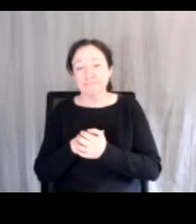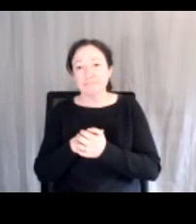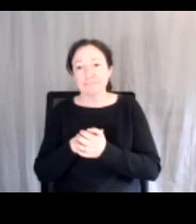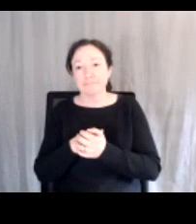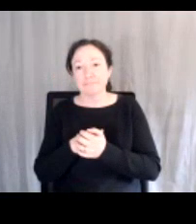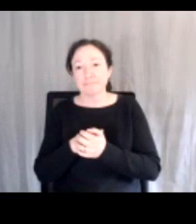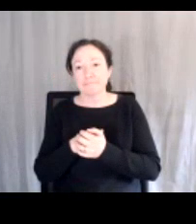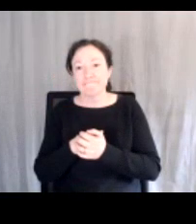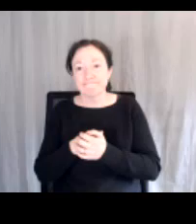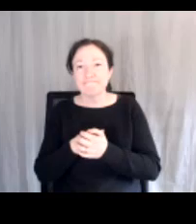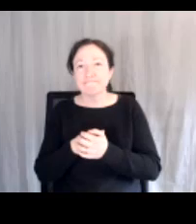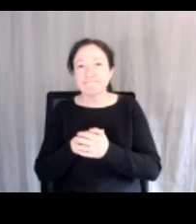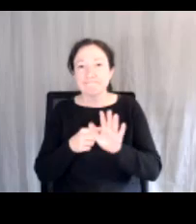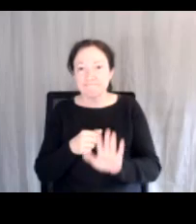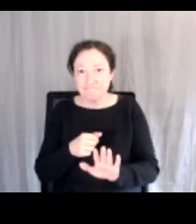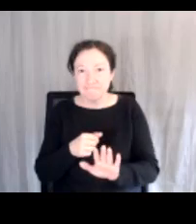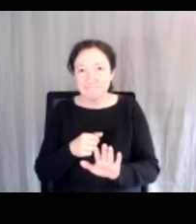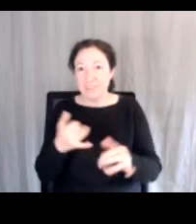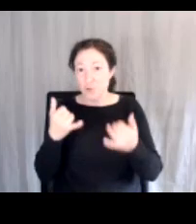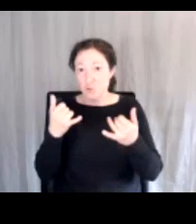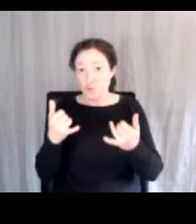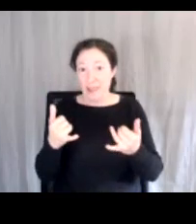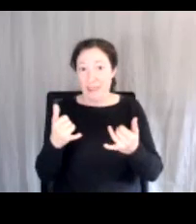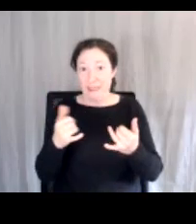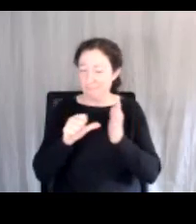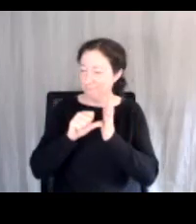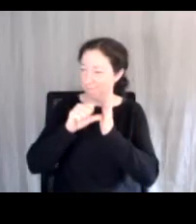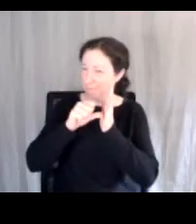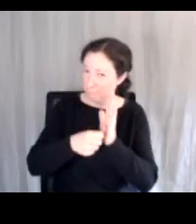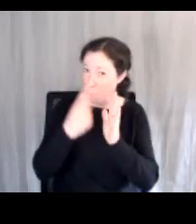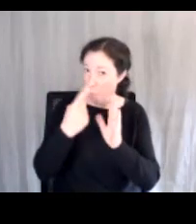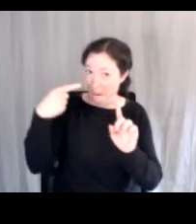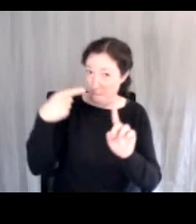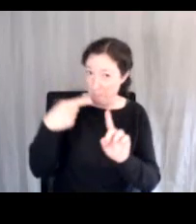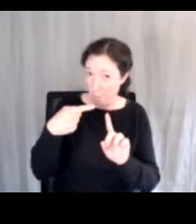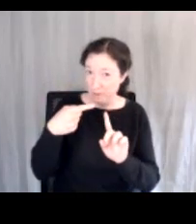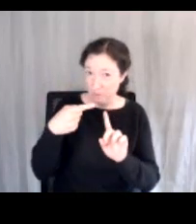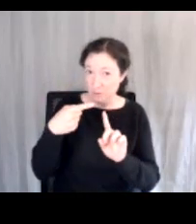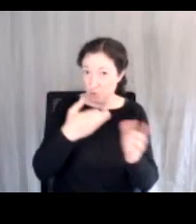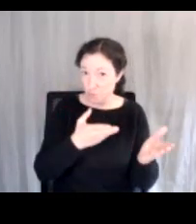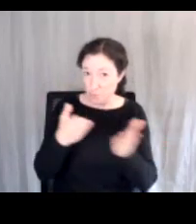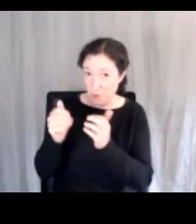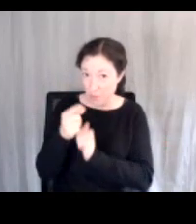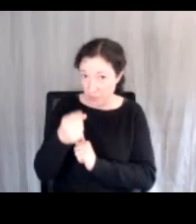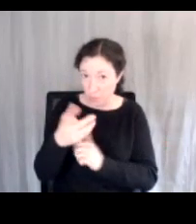Biggest if you walk away with nothing but this, eat more green food.